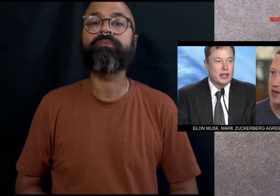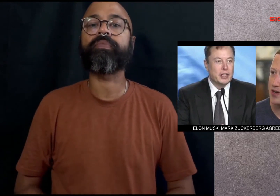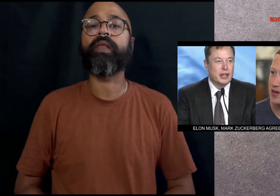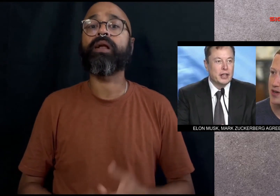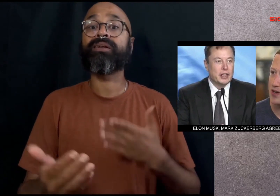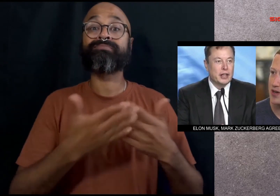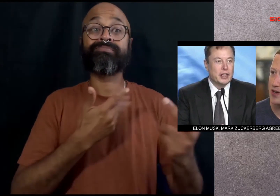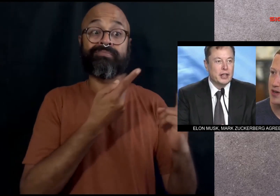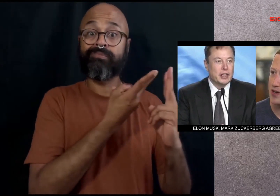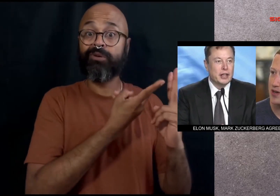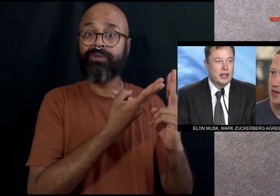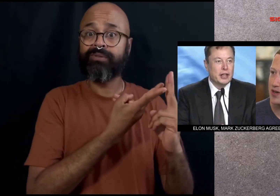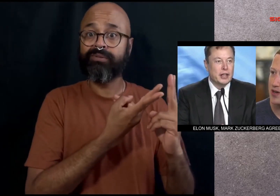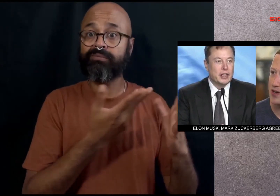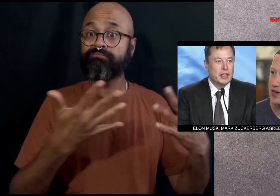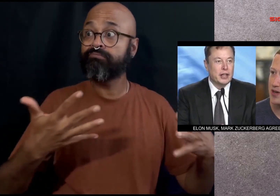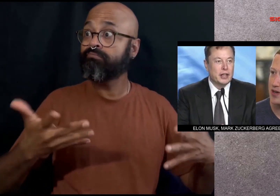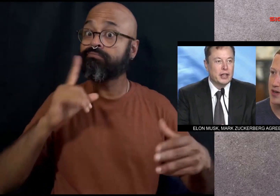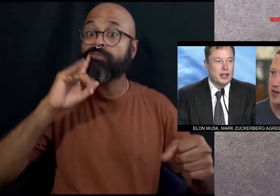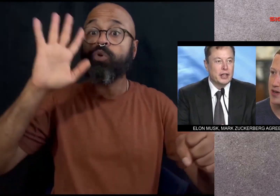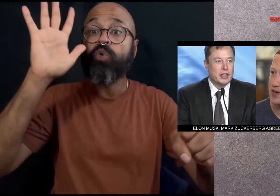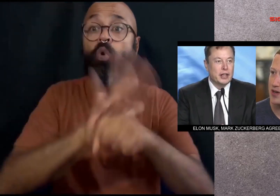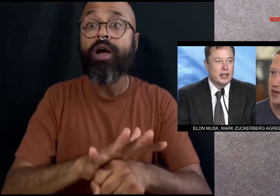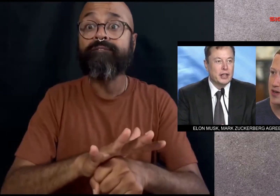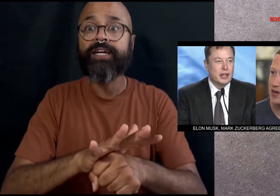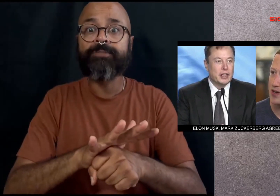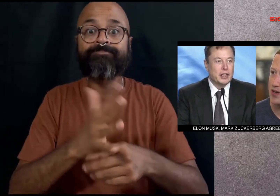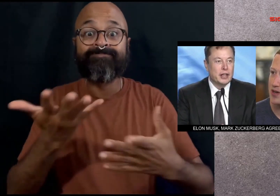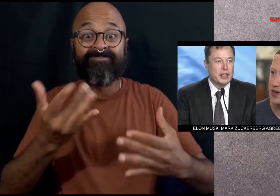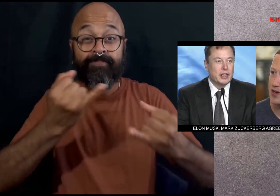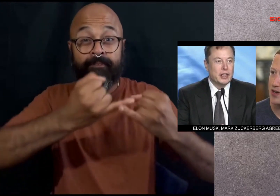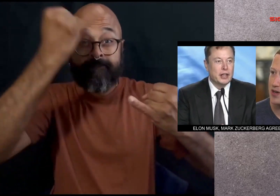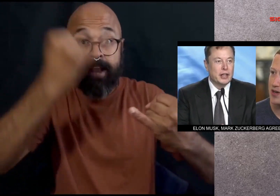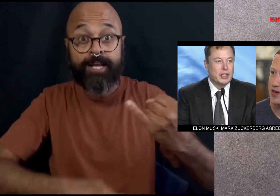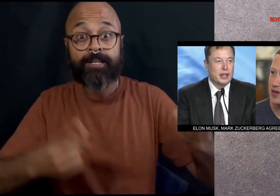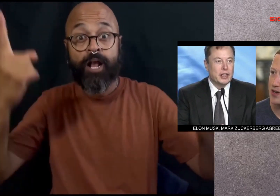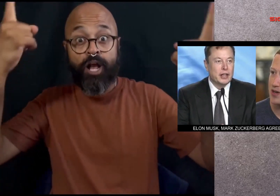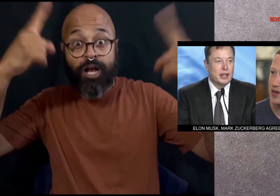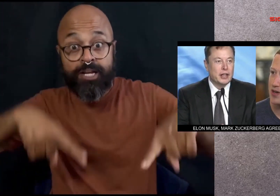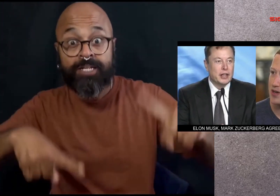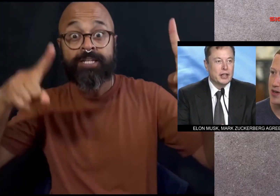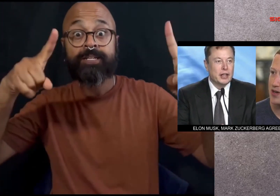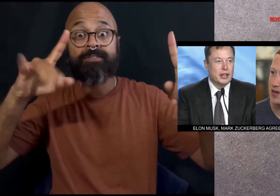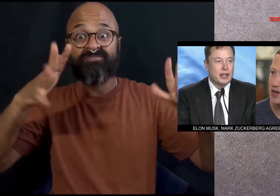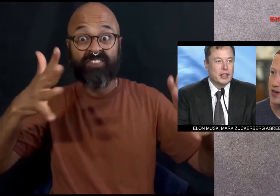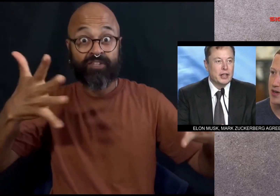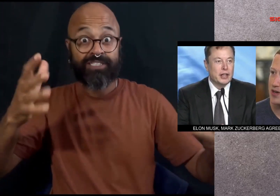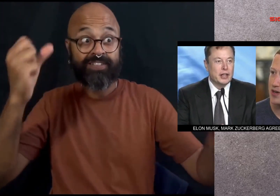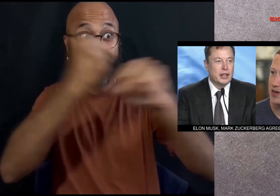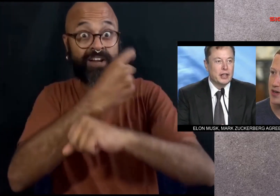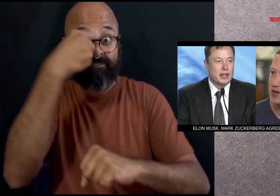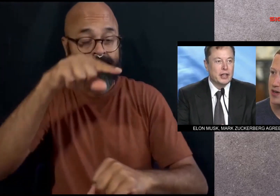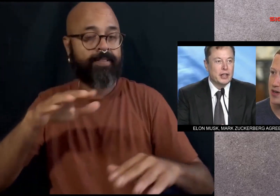Neither Musk nor Zuckerberg has confirmed whether a final agreement has been reached on the fight. Okay.